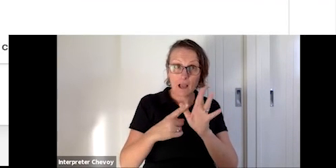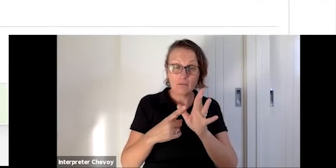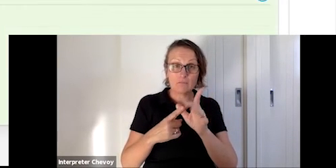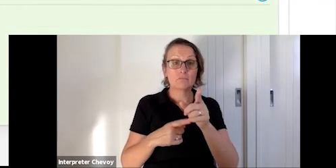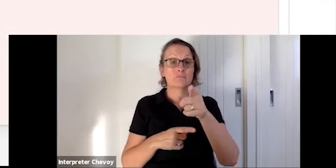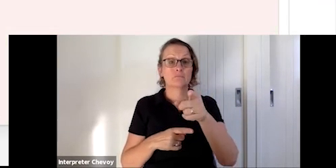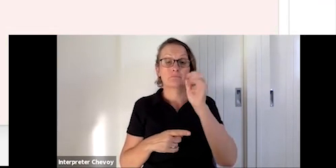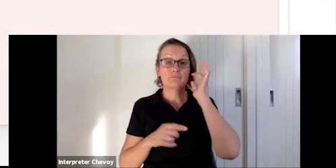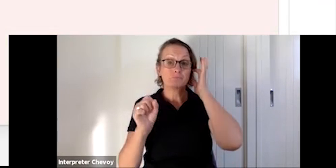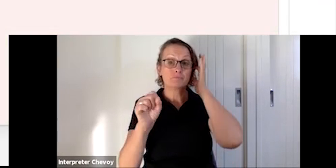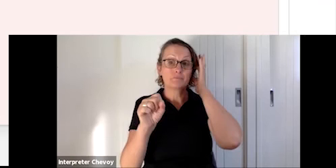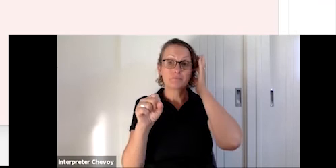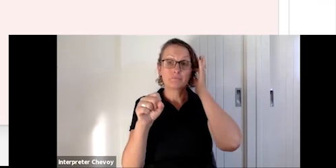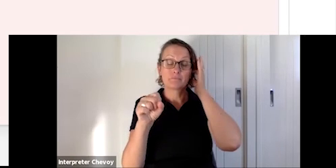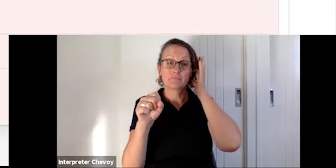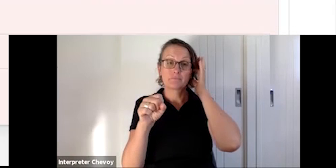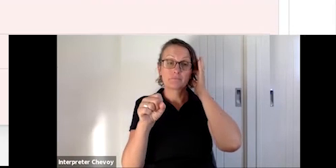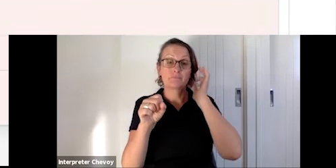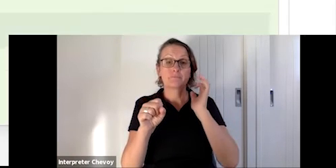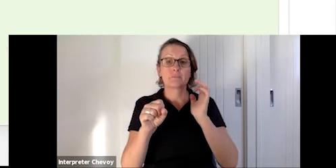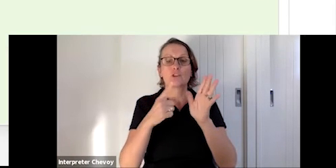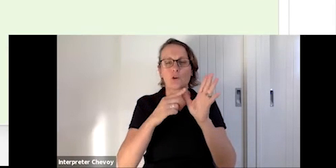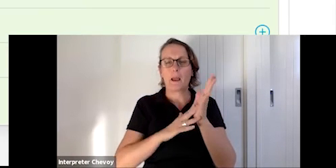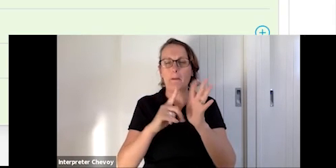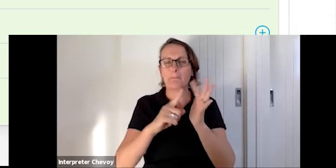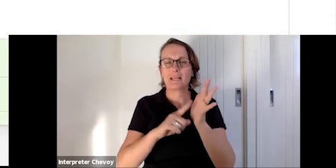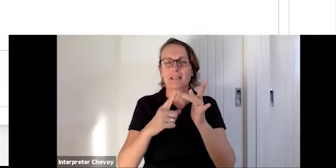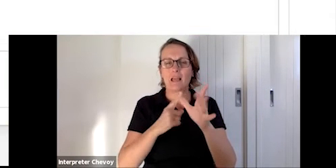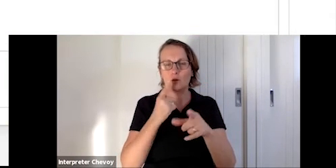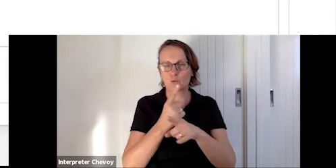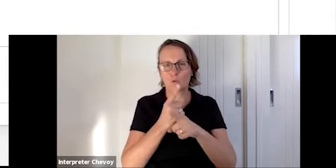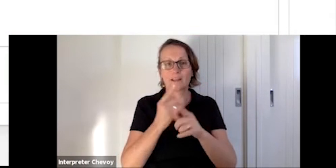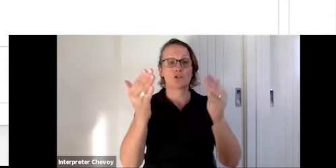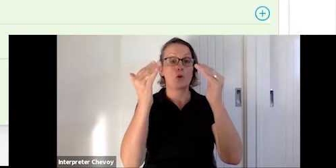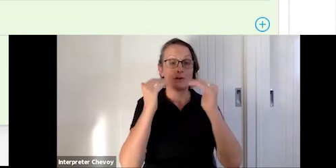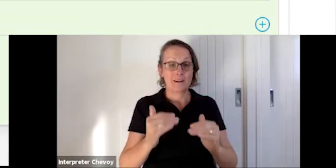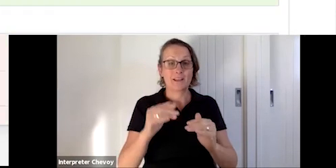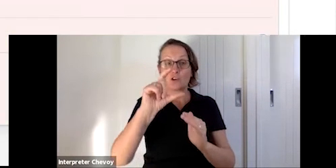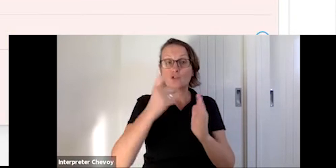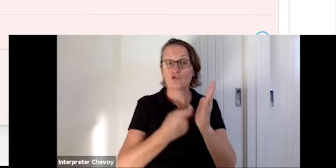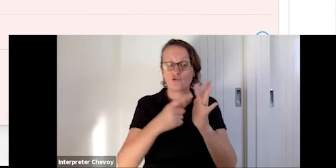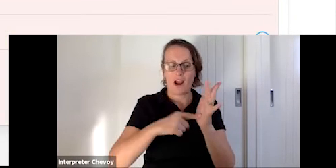After you've addressed the criterion of your choosing, then that's when you